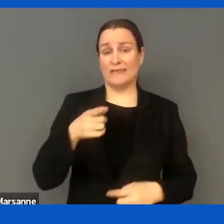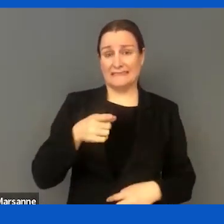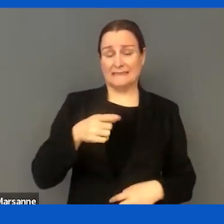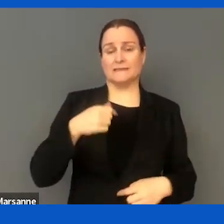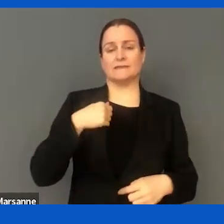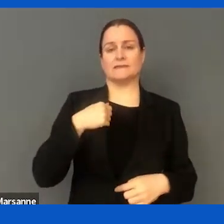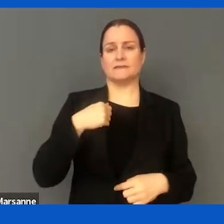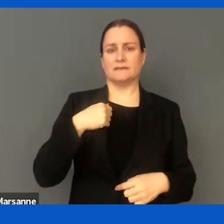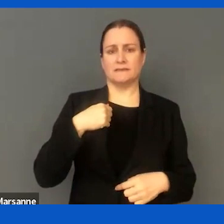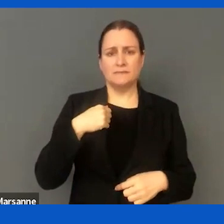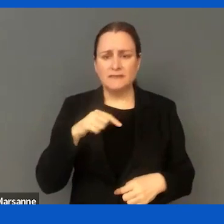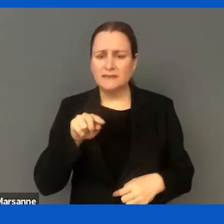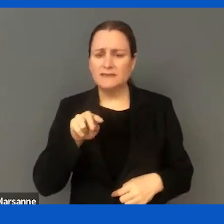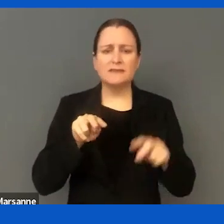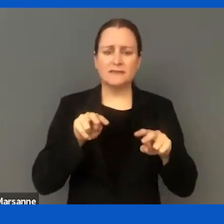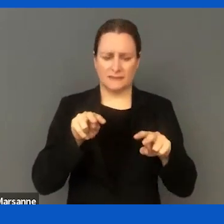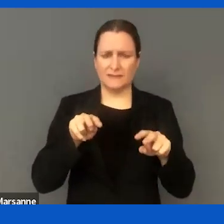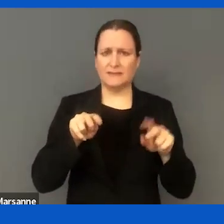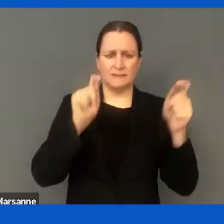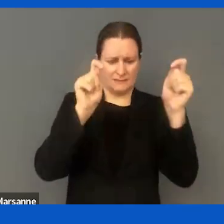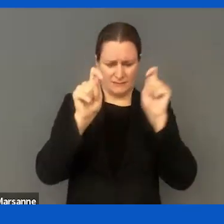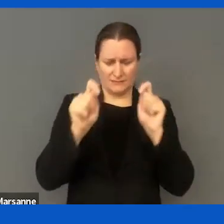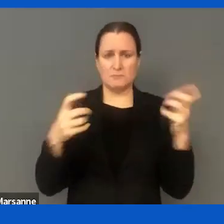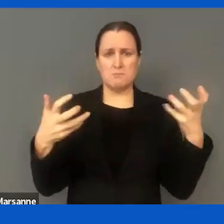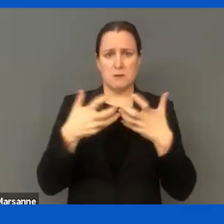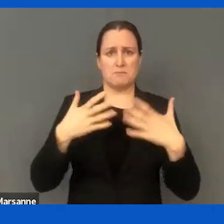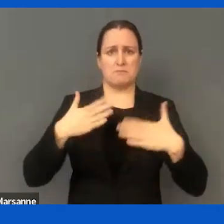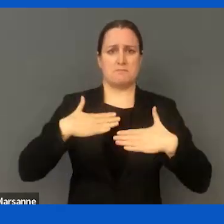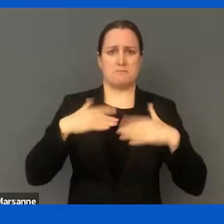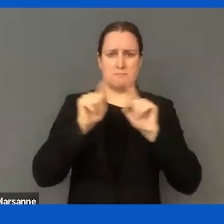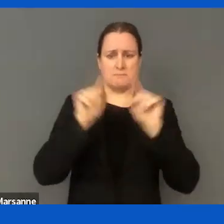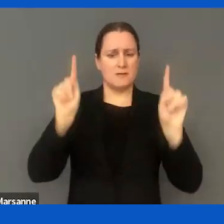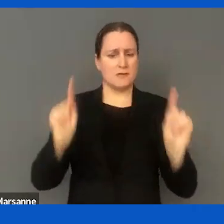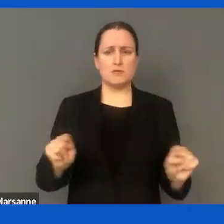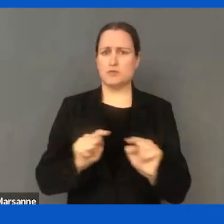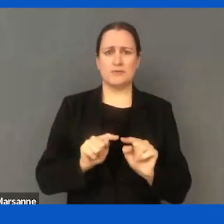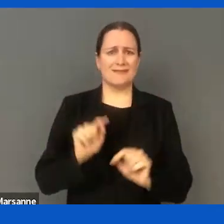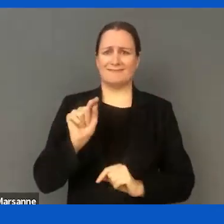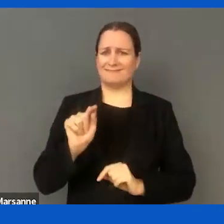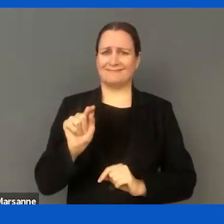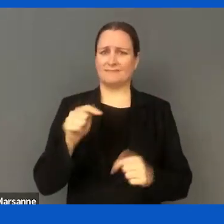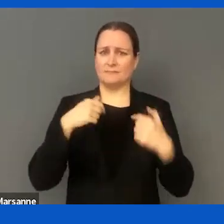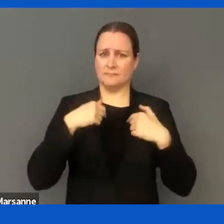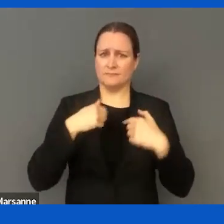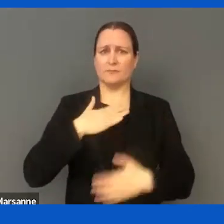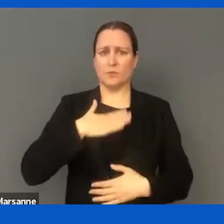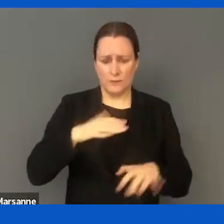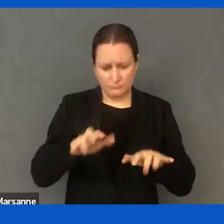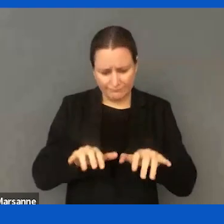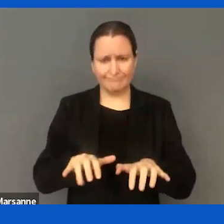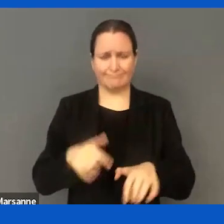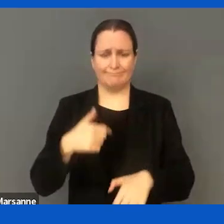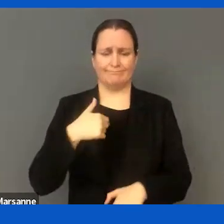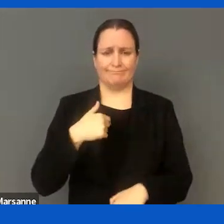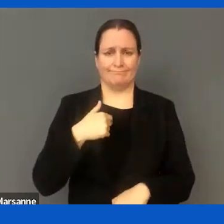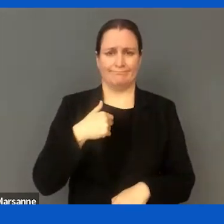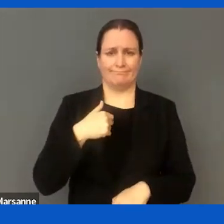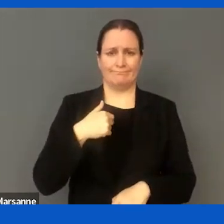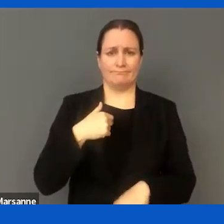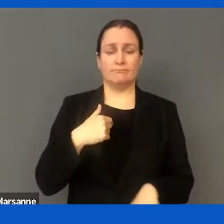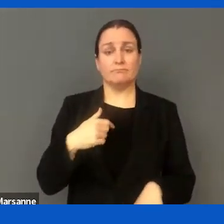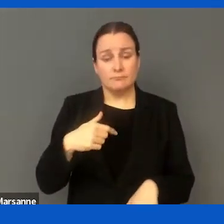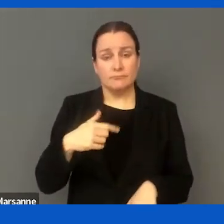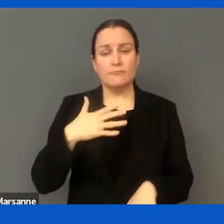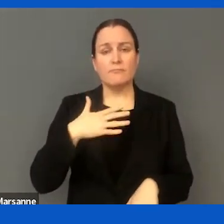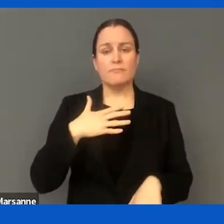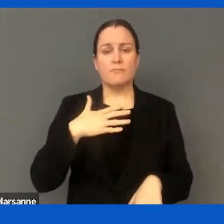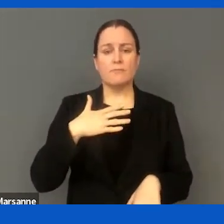the screen, there is issue with text overlapping the animation. Those are